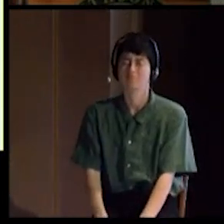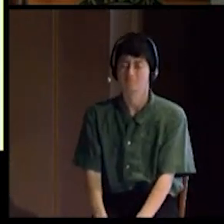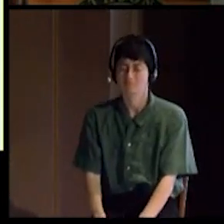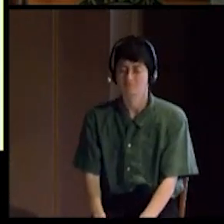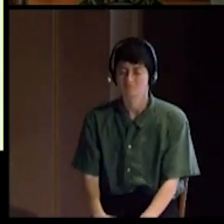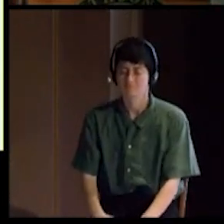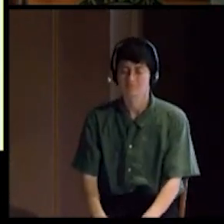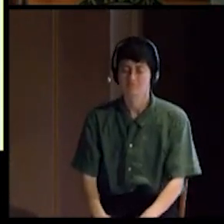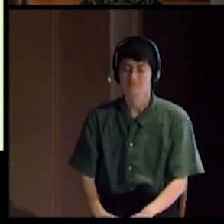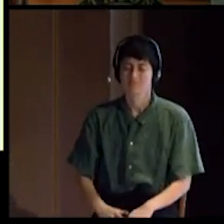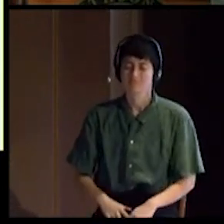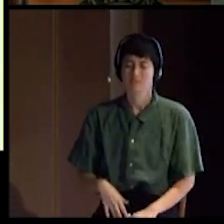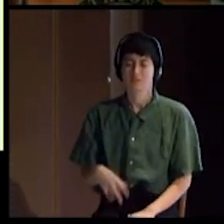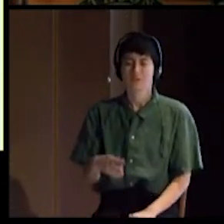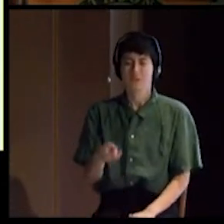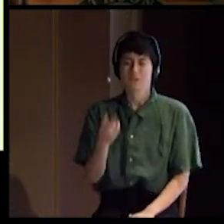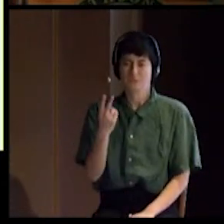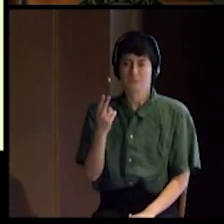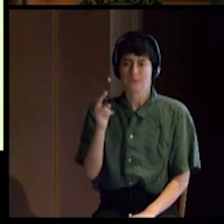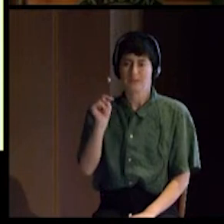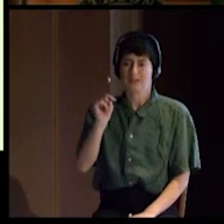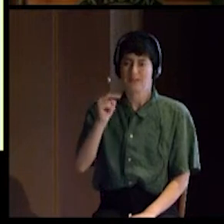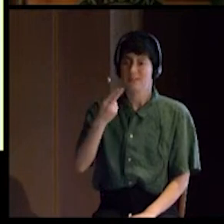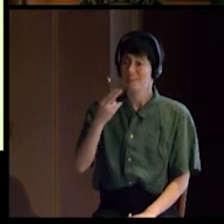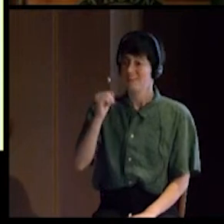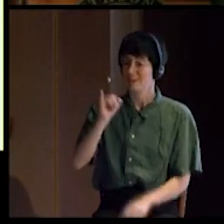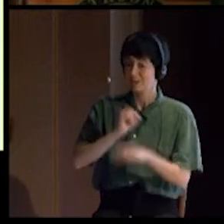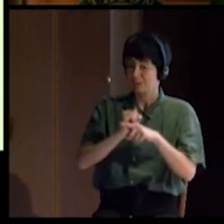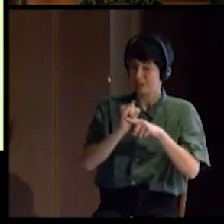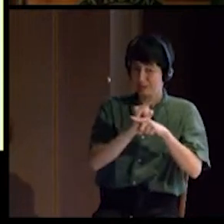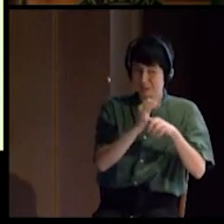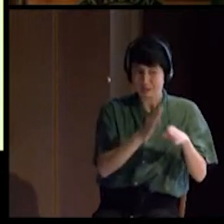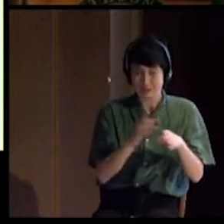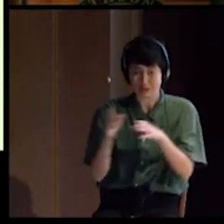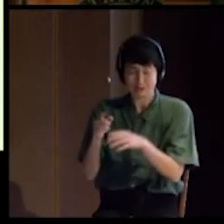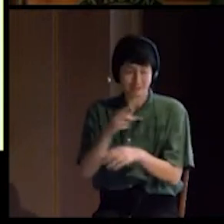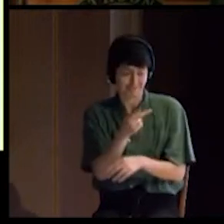that I was really honored to mentor, Efrain and Mariana.